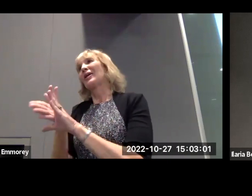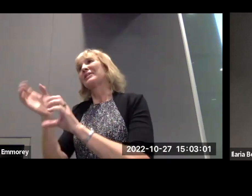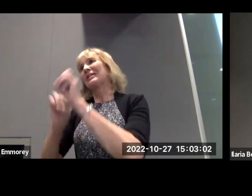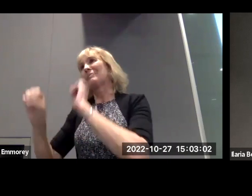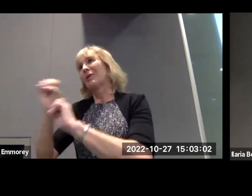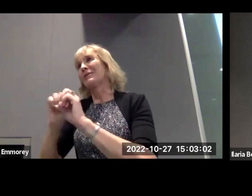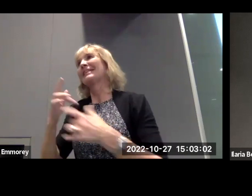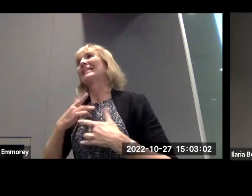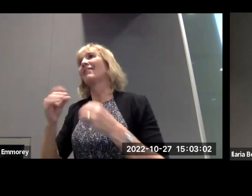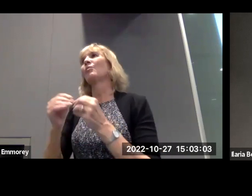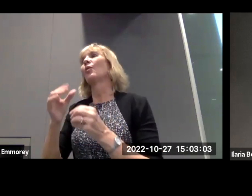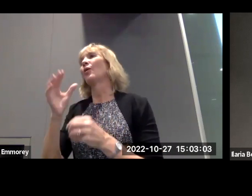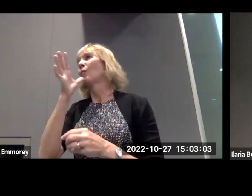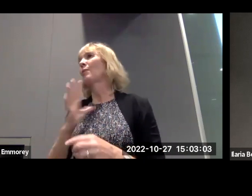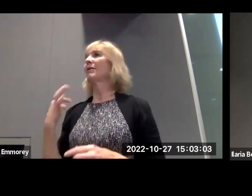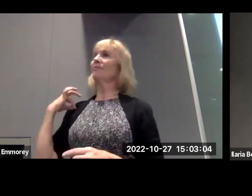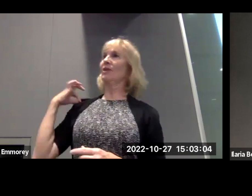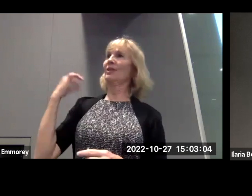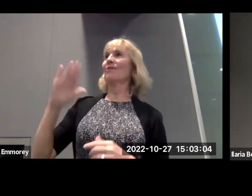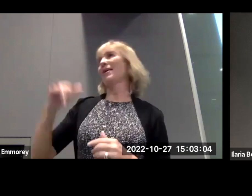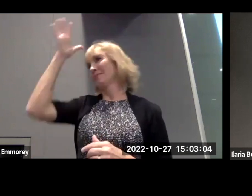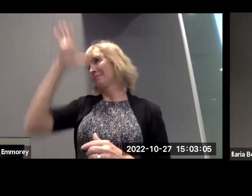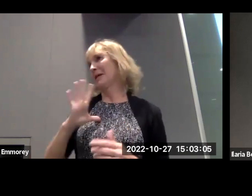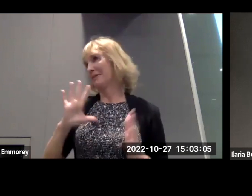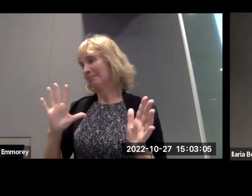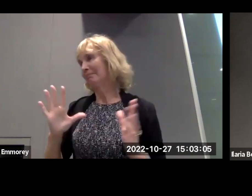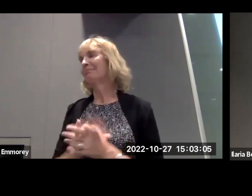and also not right.